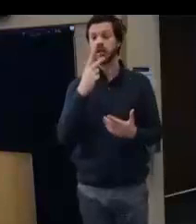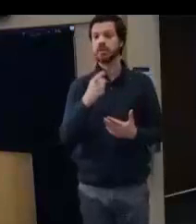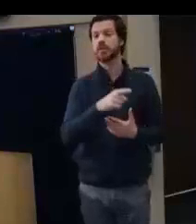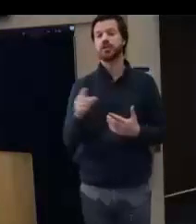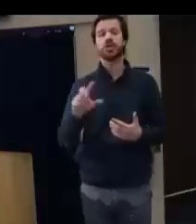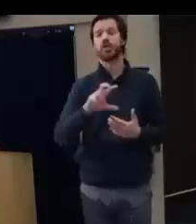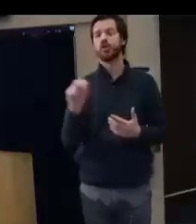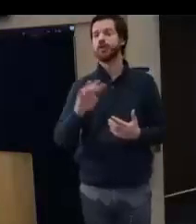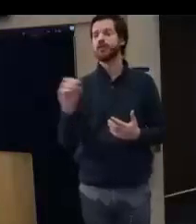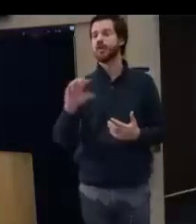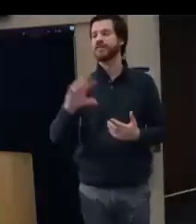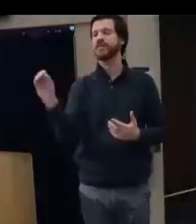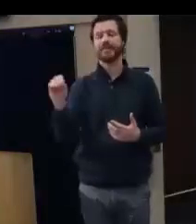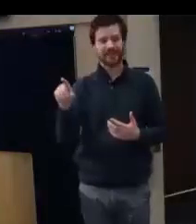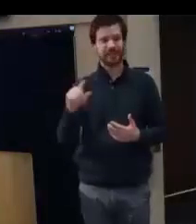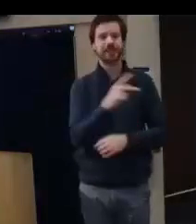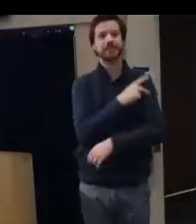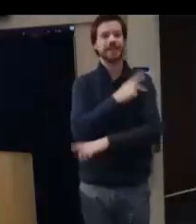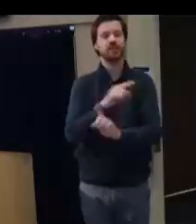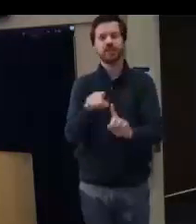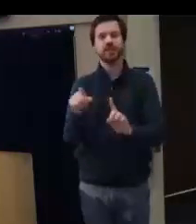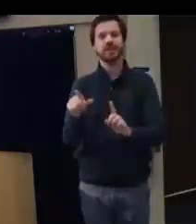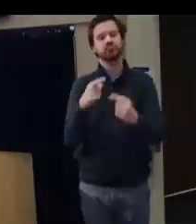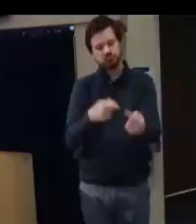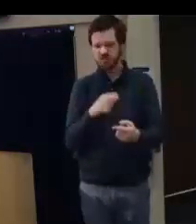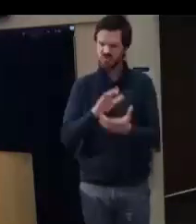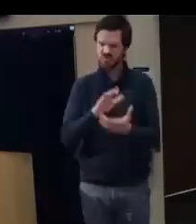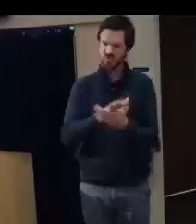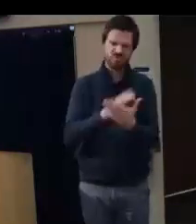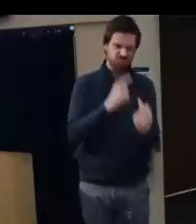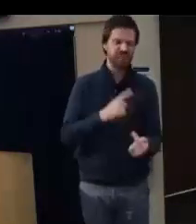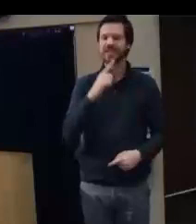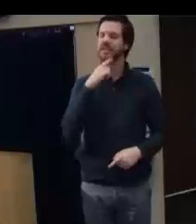50s and they describe having difficulties in school and and they attribute it often times